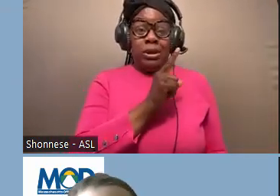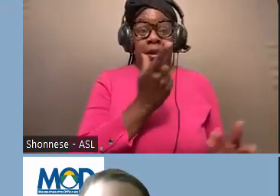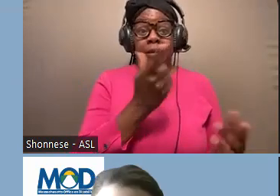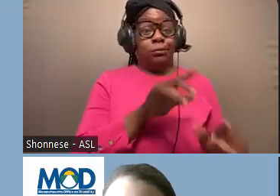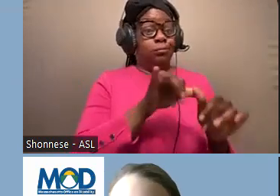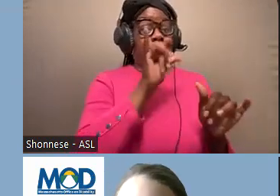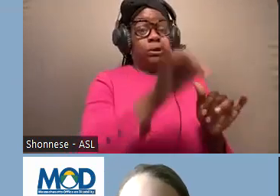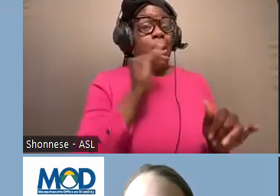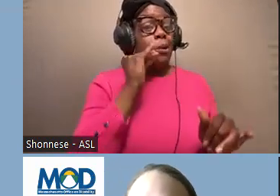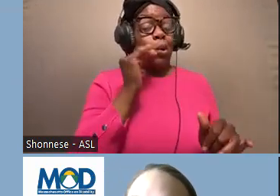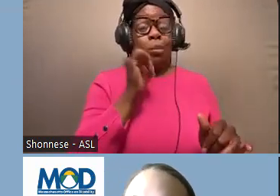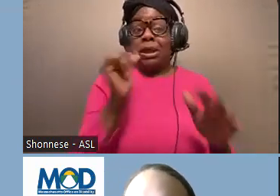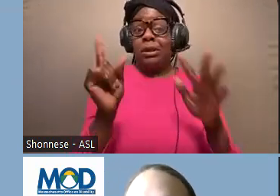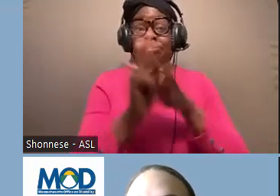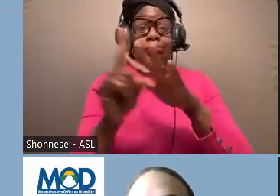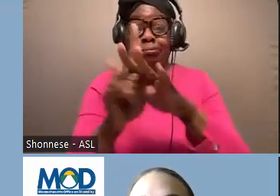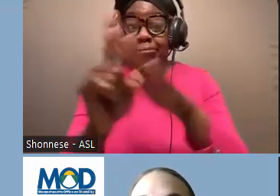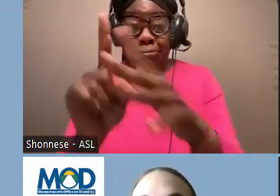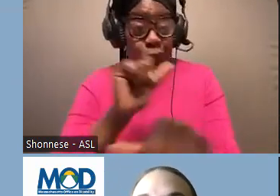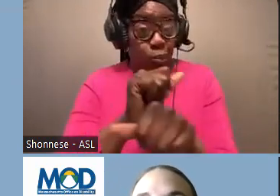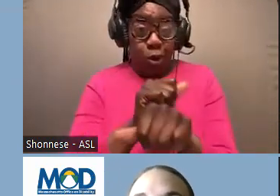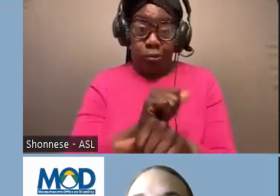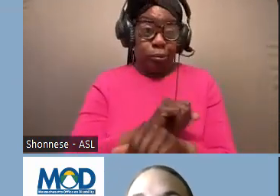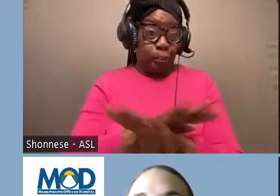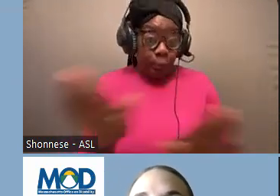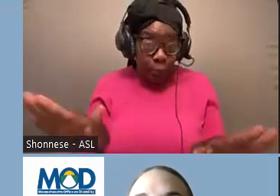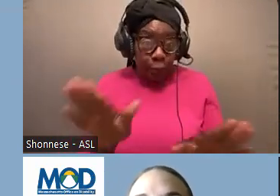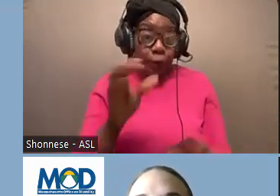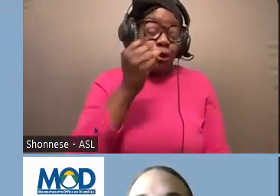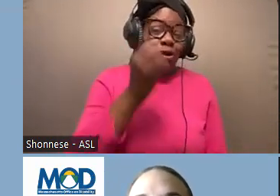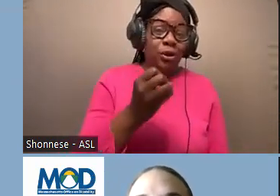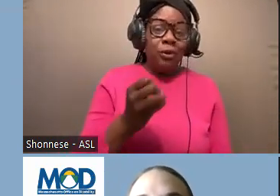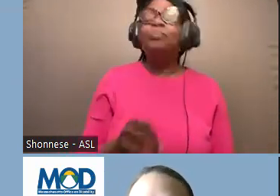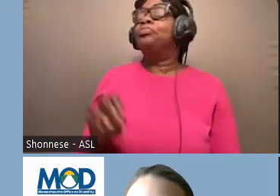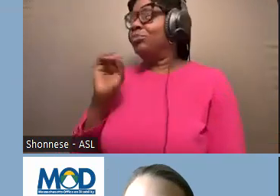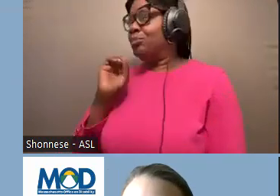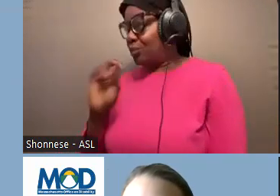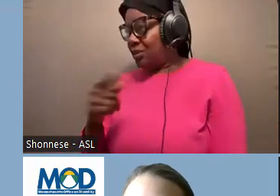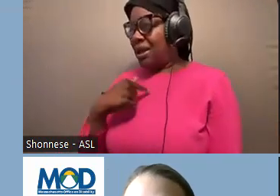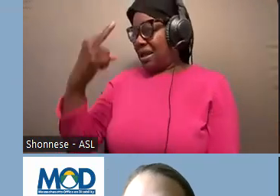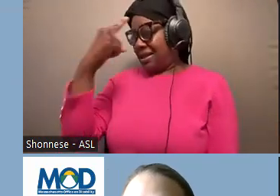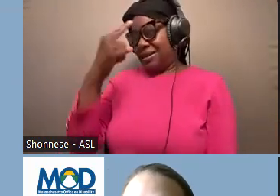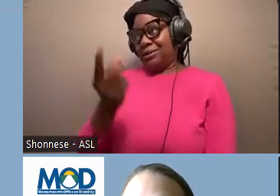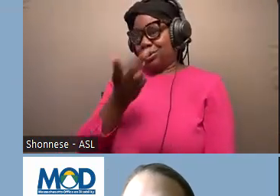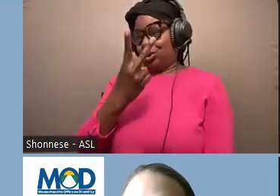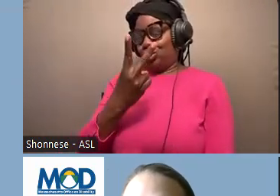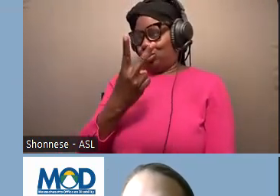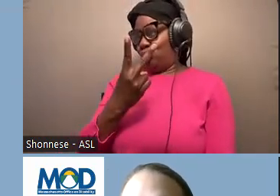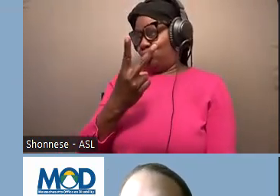Mm-hmm. So, I think you've got kind of two things going on. So,